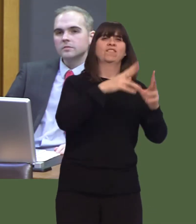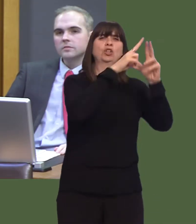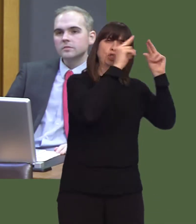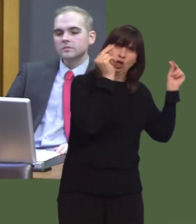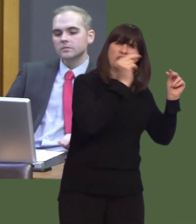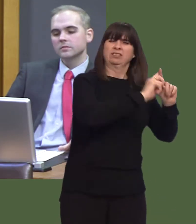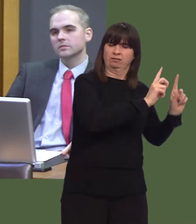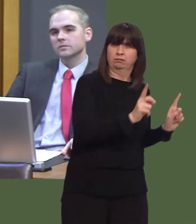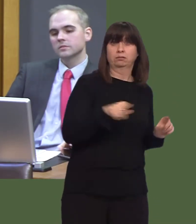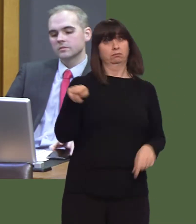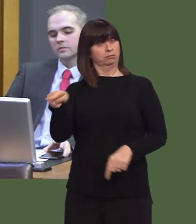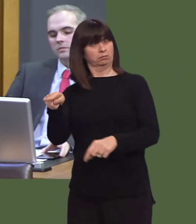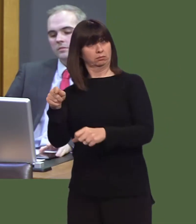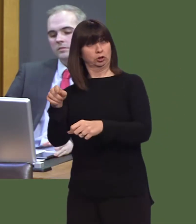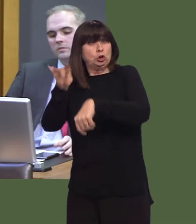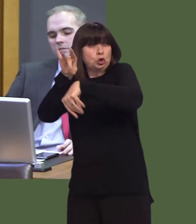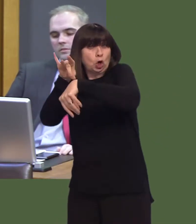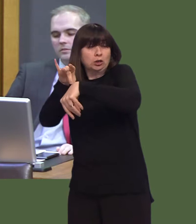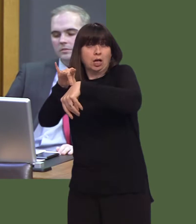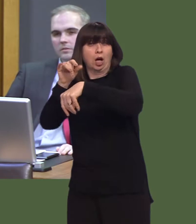Can you tell us when we can expect this long-overdue announcement?